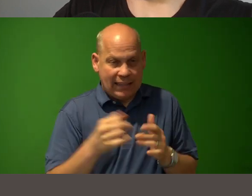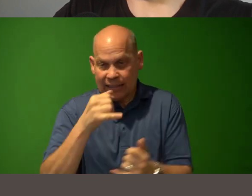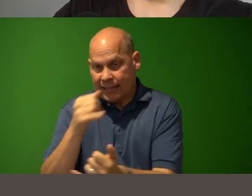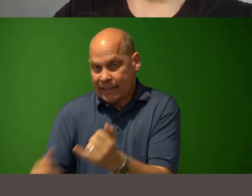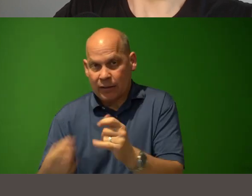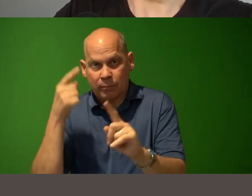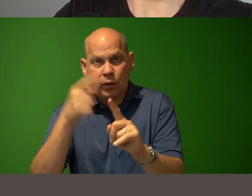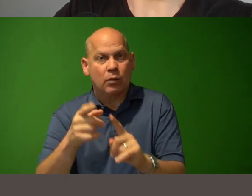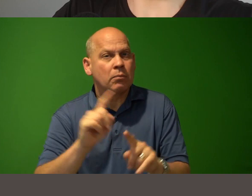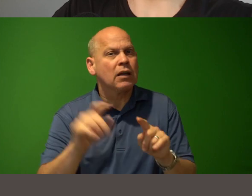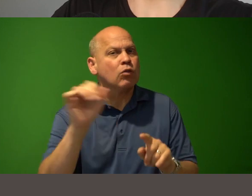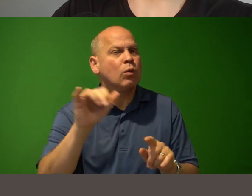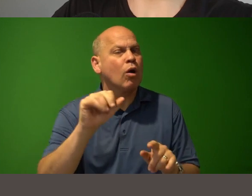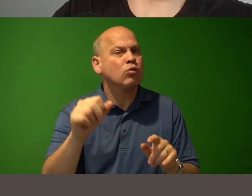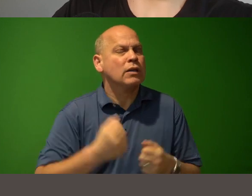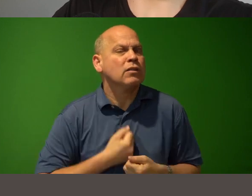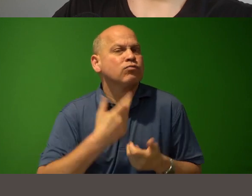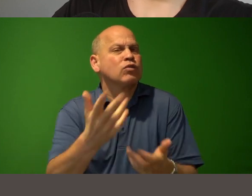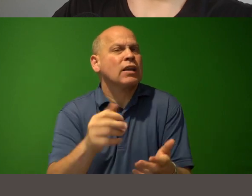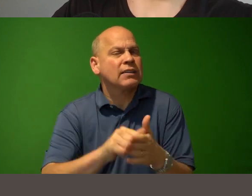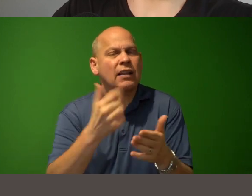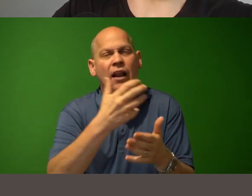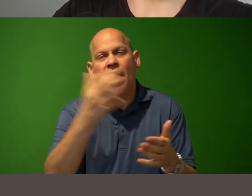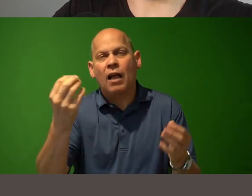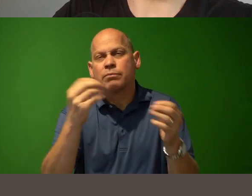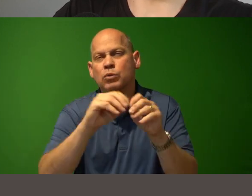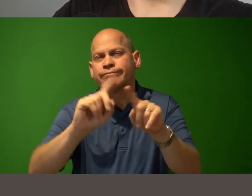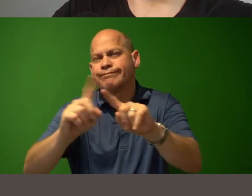But you can also express it in a lot more intuitive way.